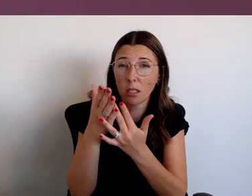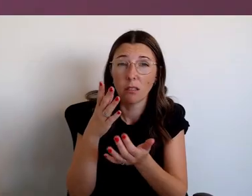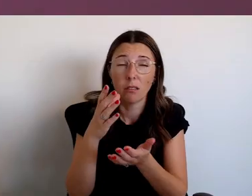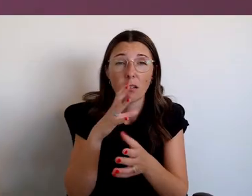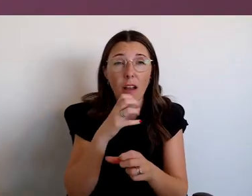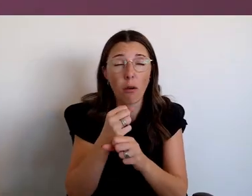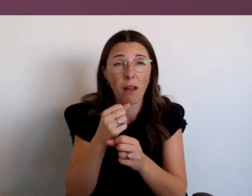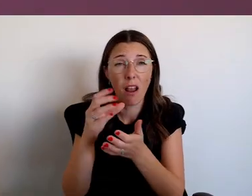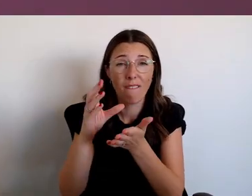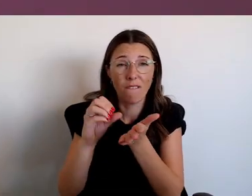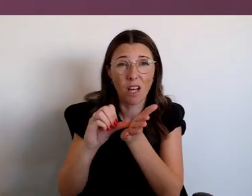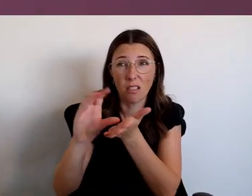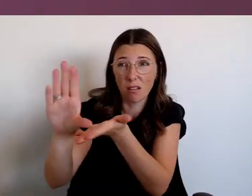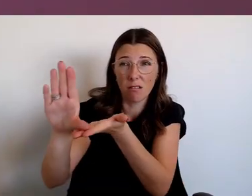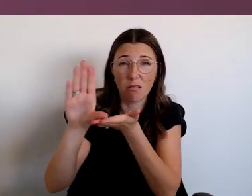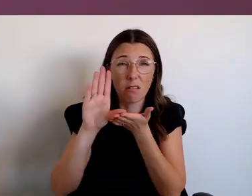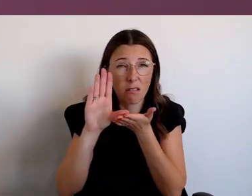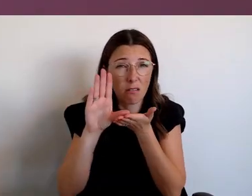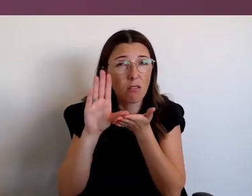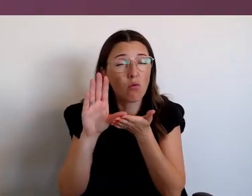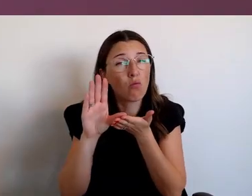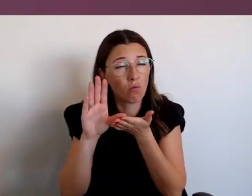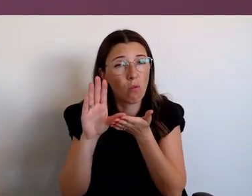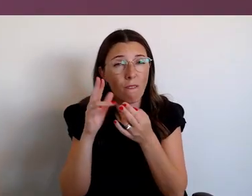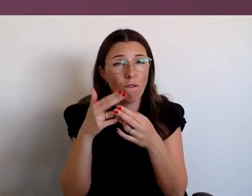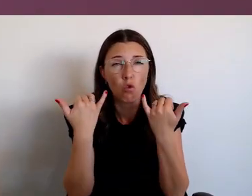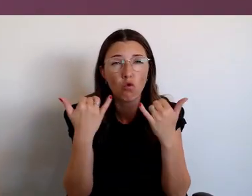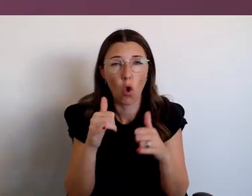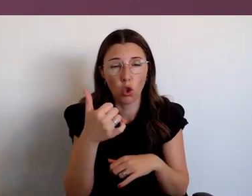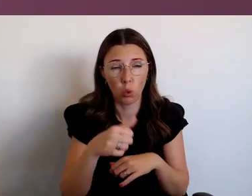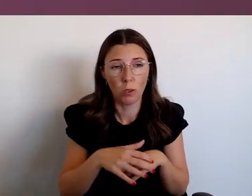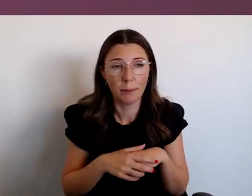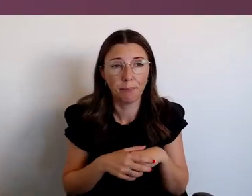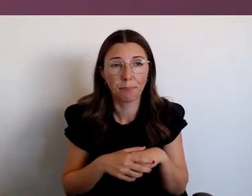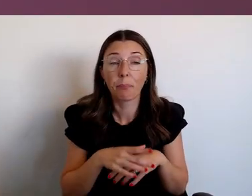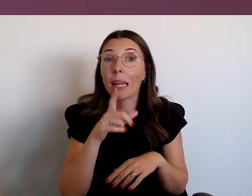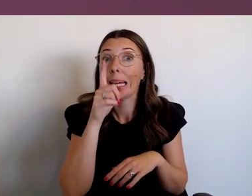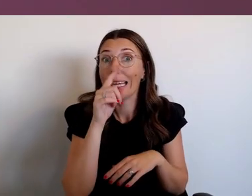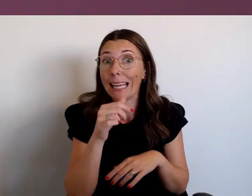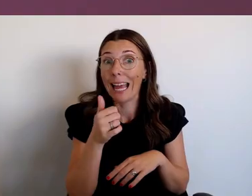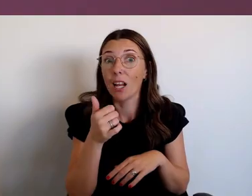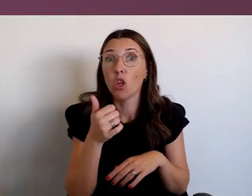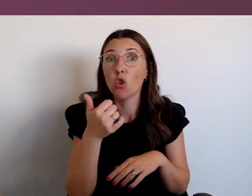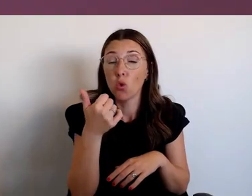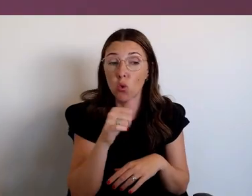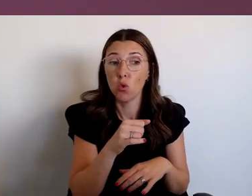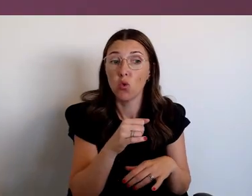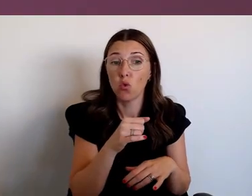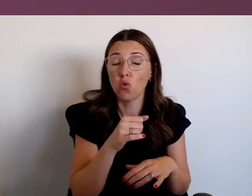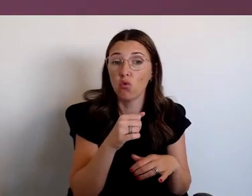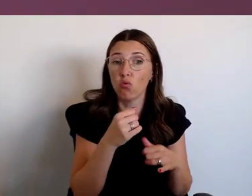And finally, AI systems can be applied or misused in a way that creates integrity risks.